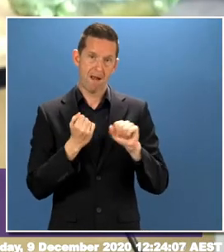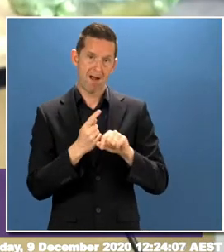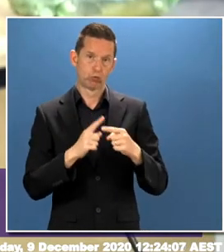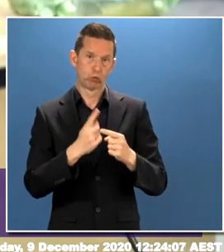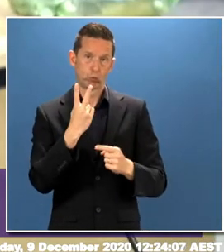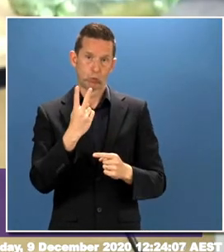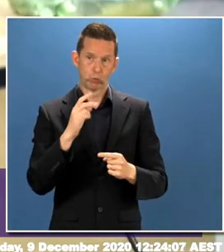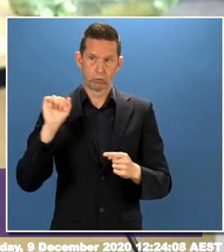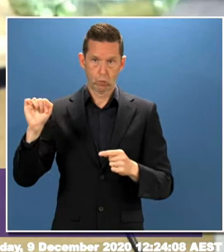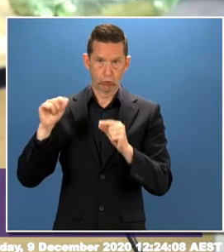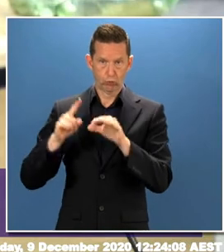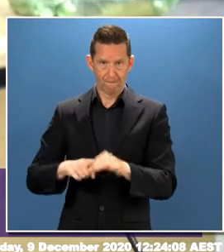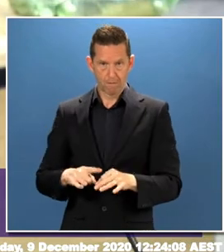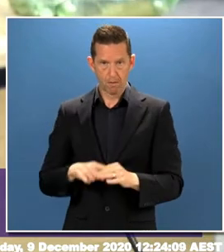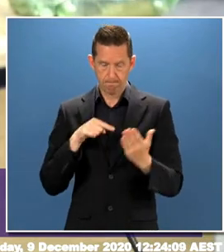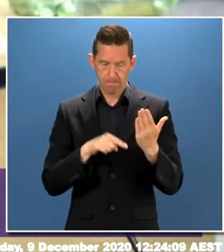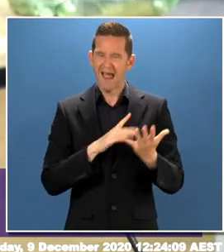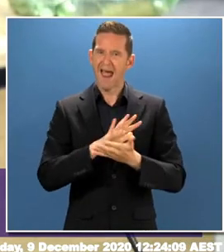It was in regards to how they were getting a job.